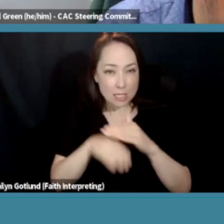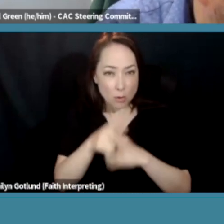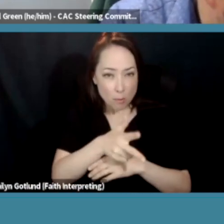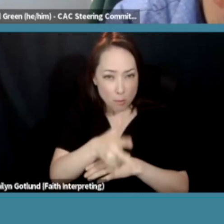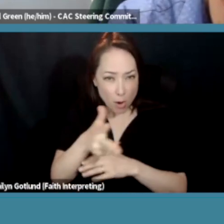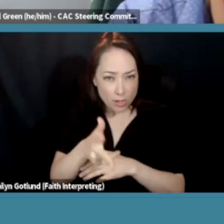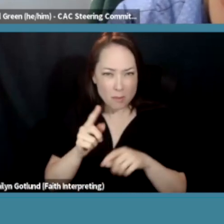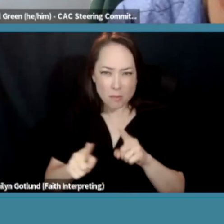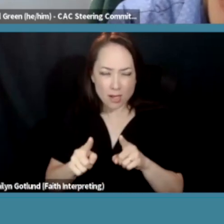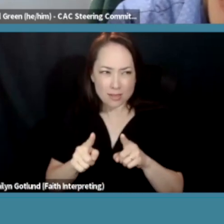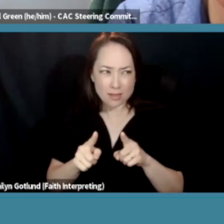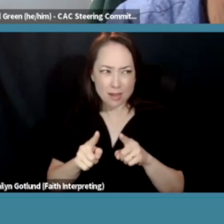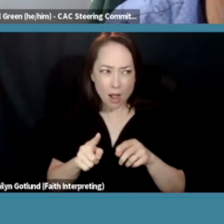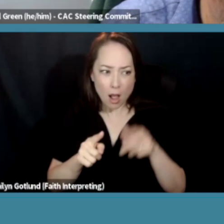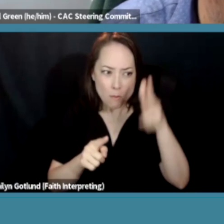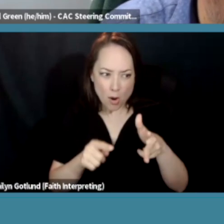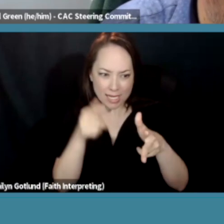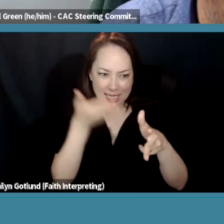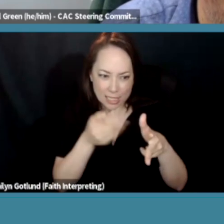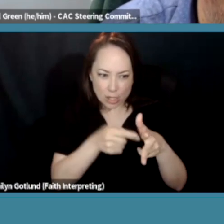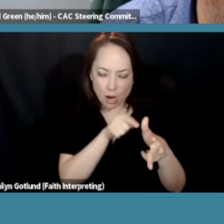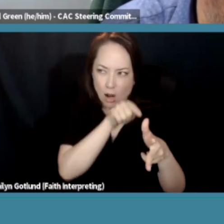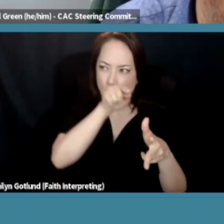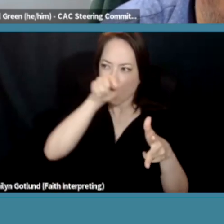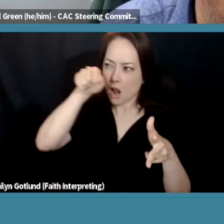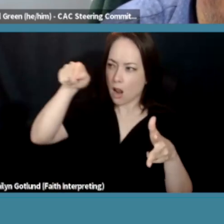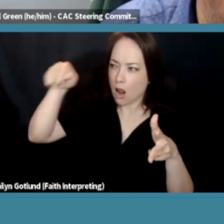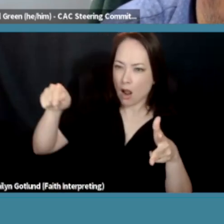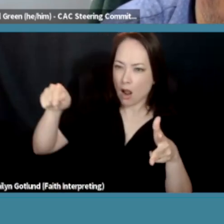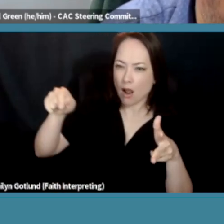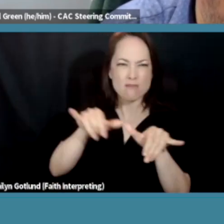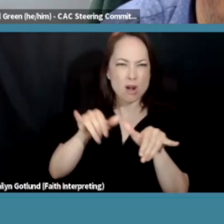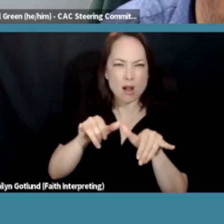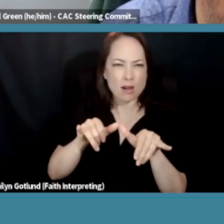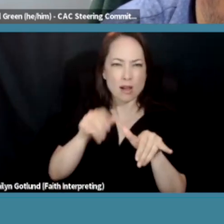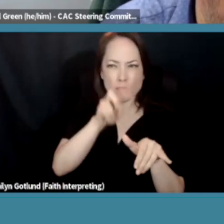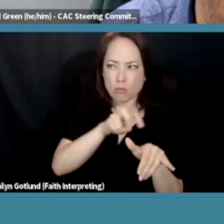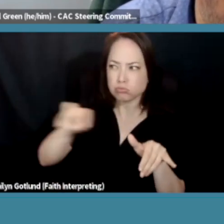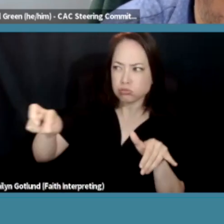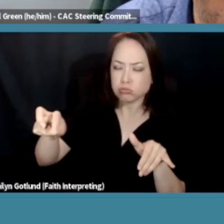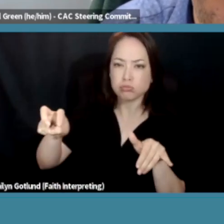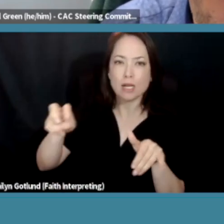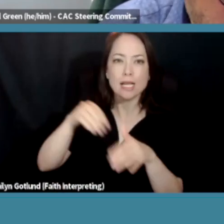but what is the distance that you're asking people to travel from those accessible parking spots into your venue?